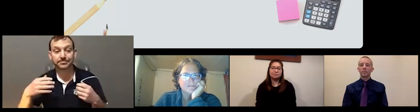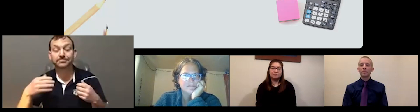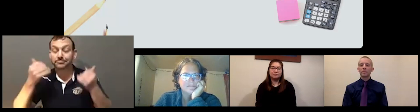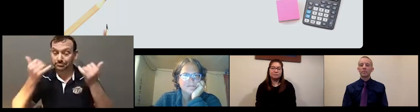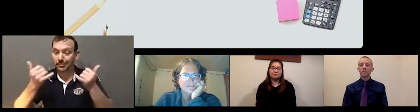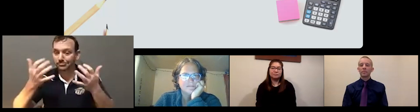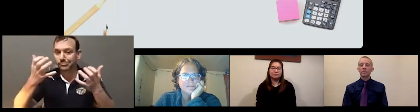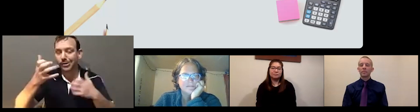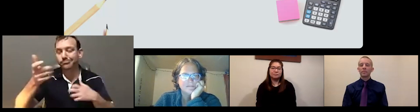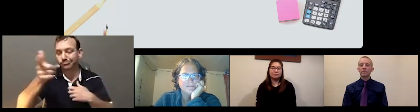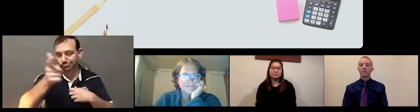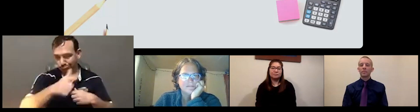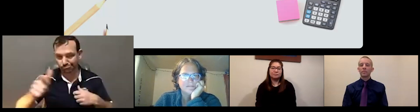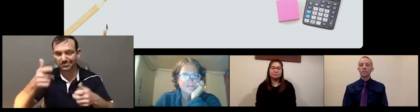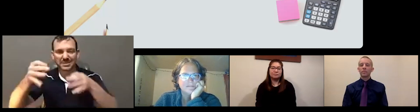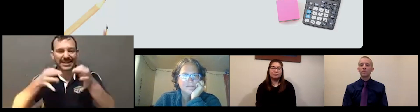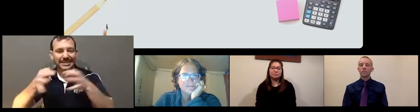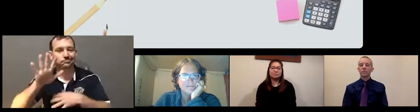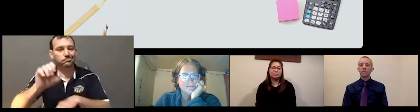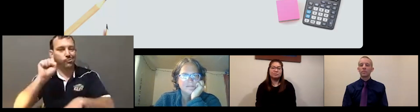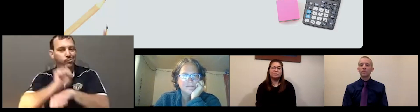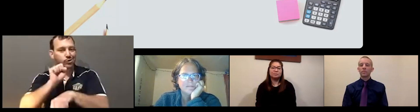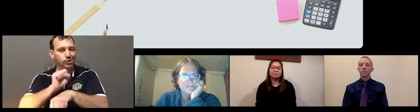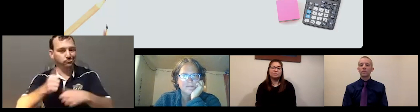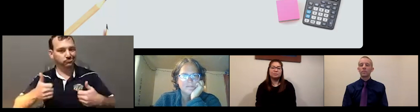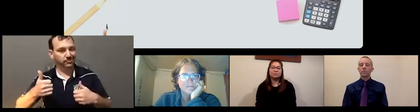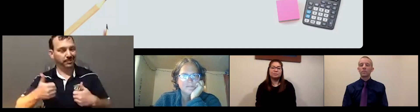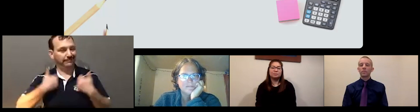Now, I want you to take turns explaining what your daily work life